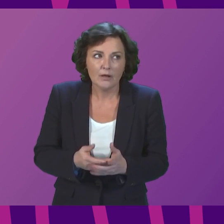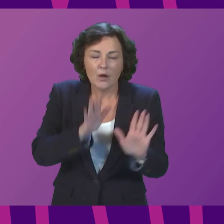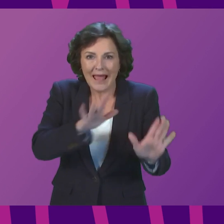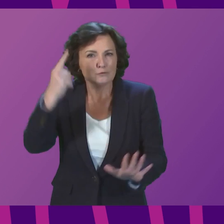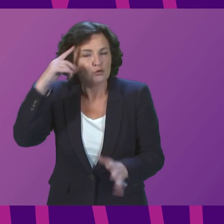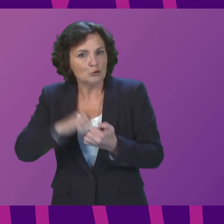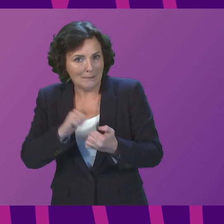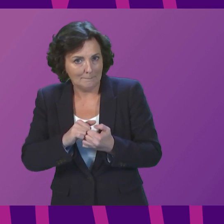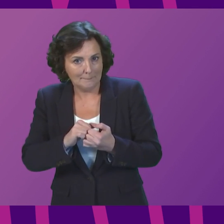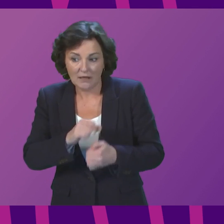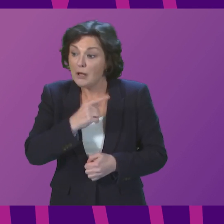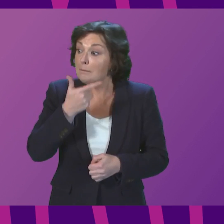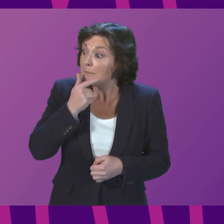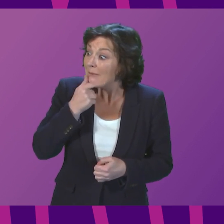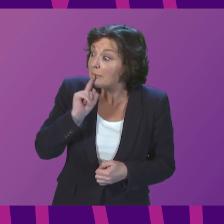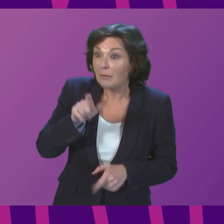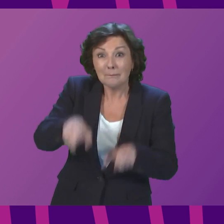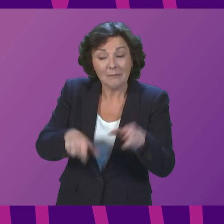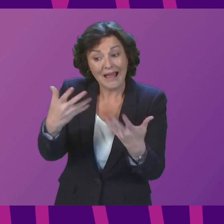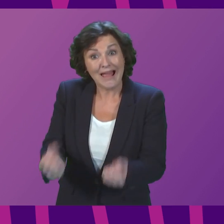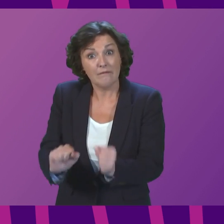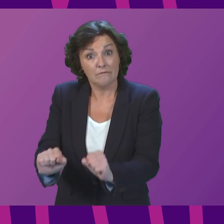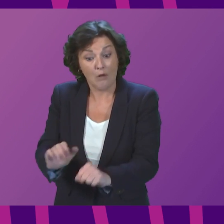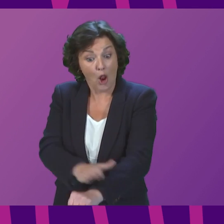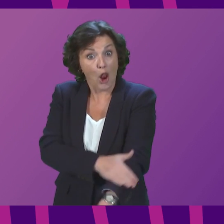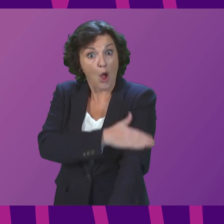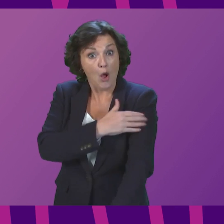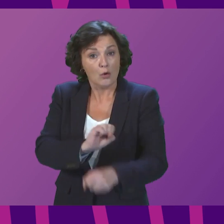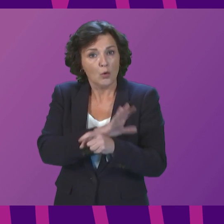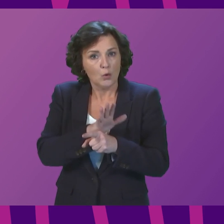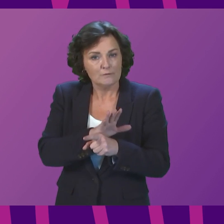of the national health service—for example, many people will be receiving support from their general practitioner.